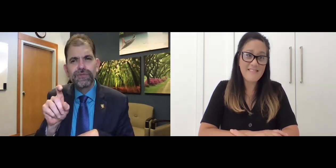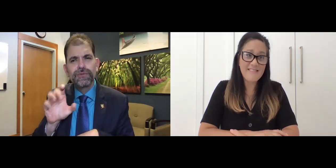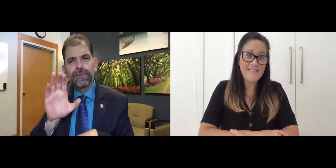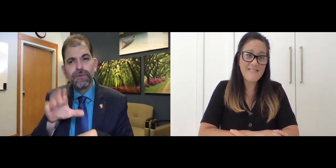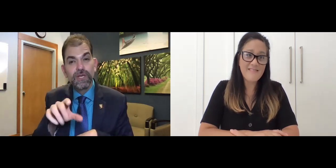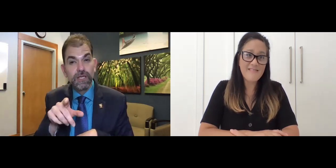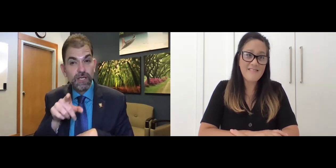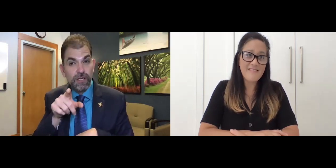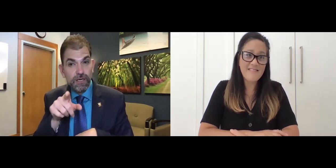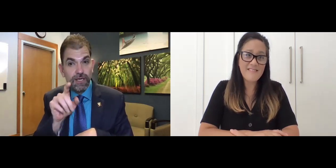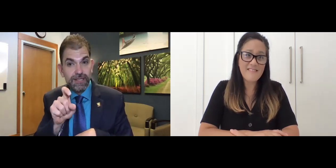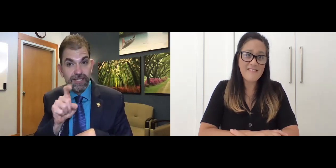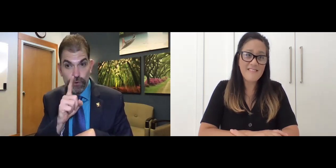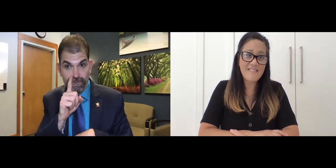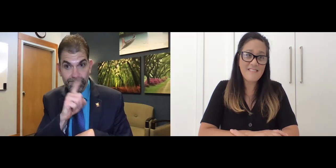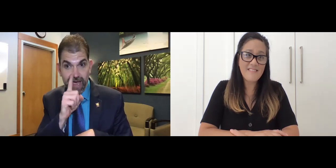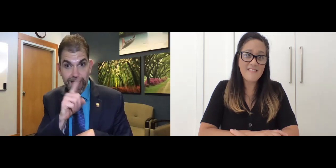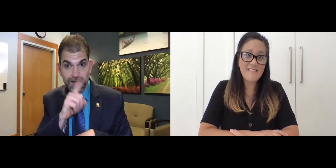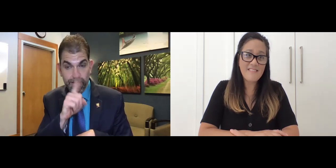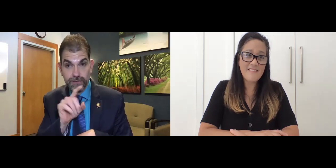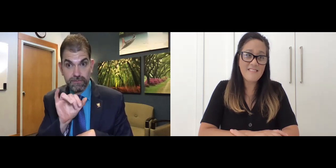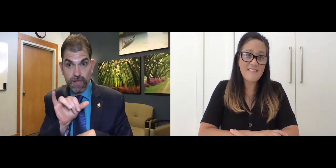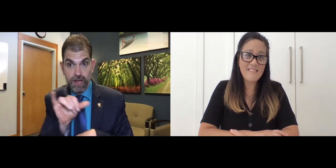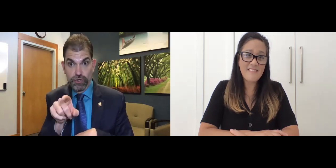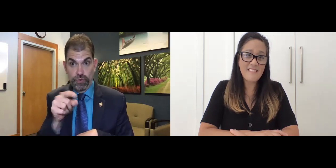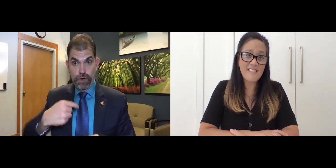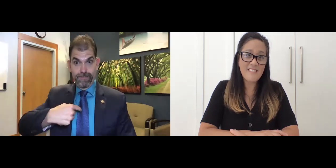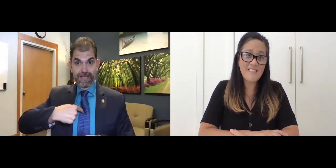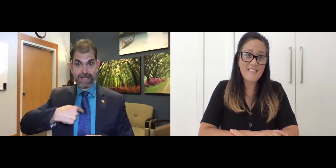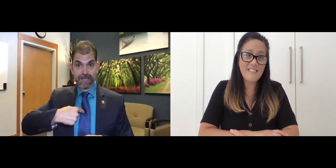this organization asked you to pretend